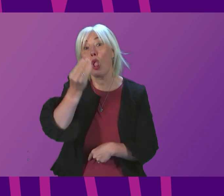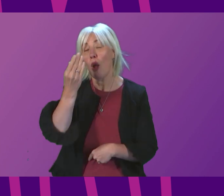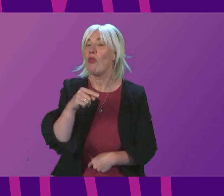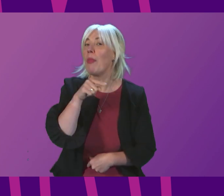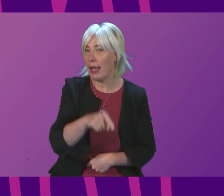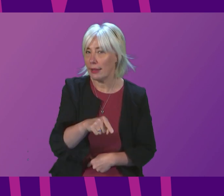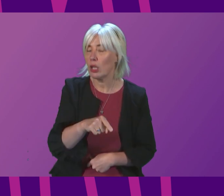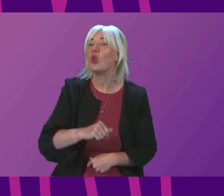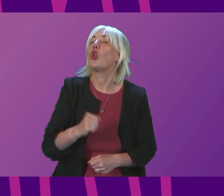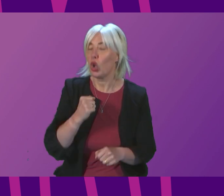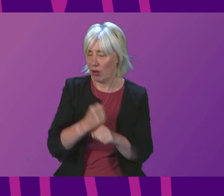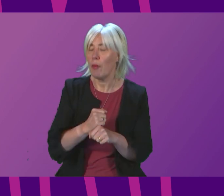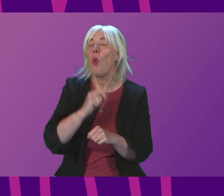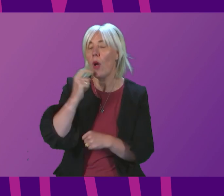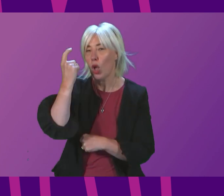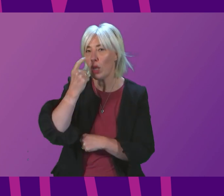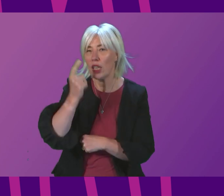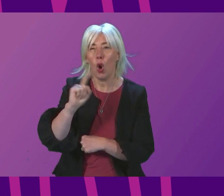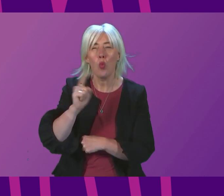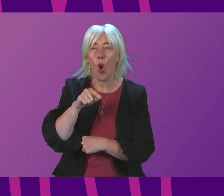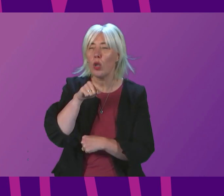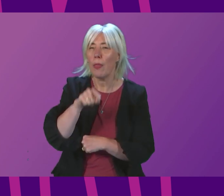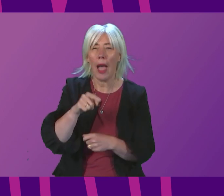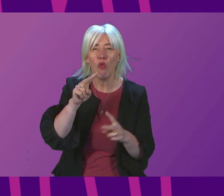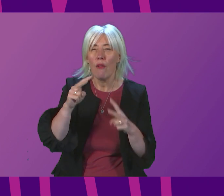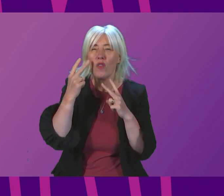The Scottish Government will consider what form that further review should take.